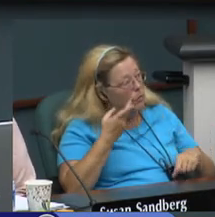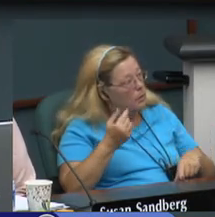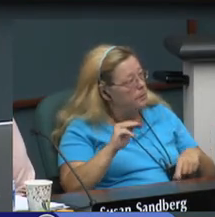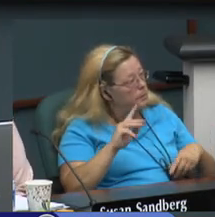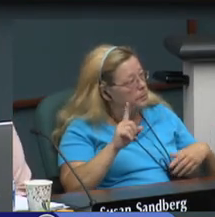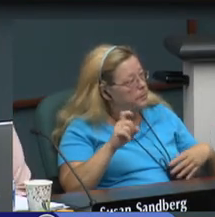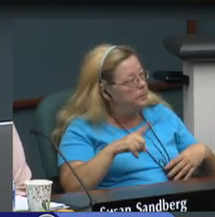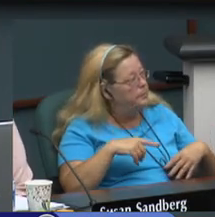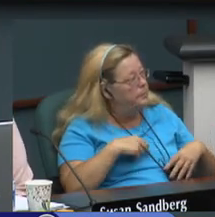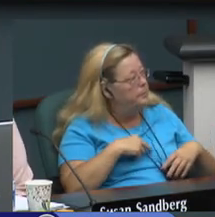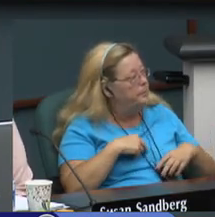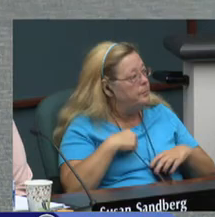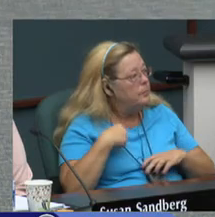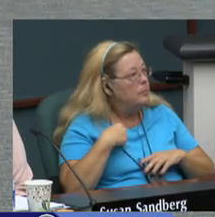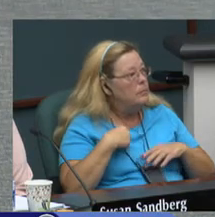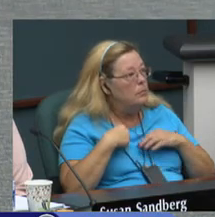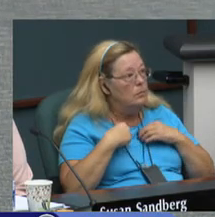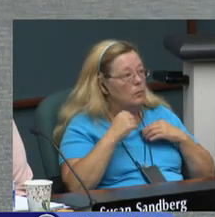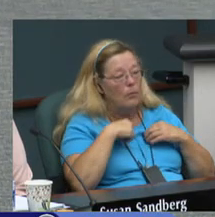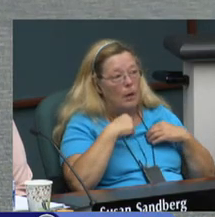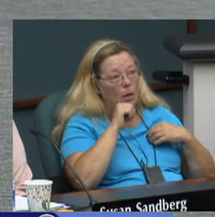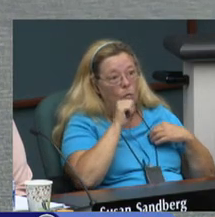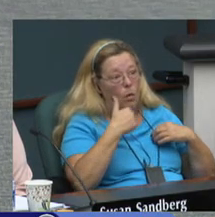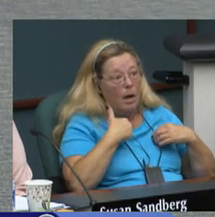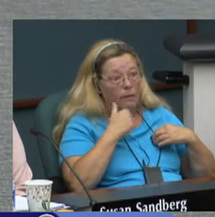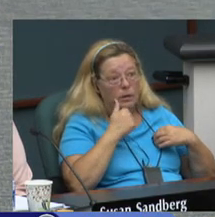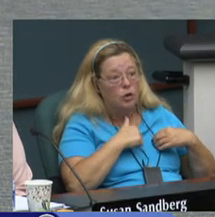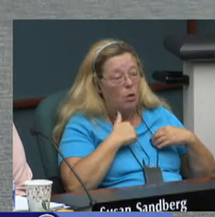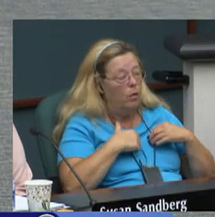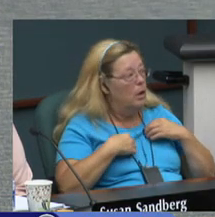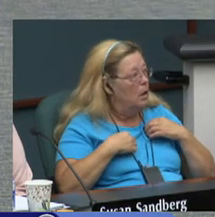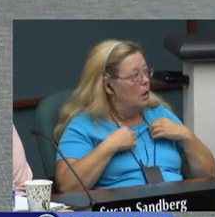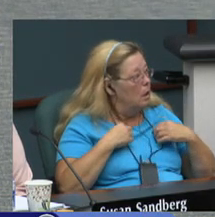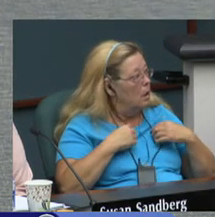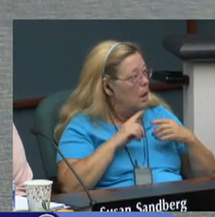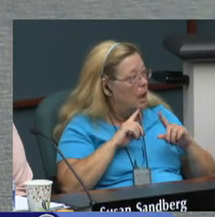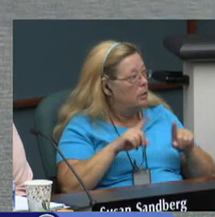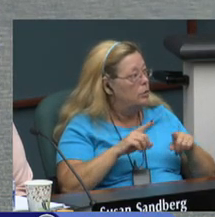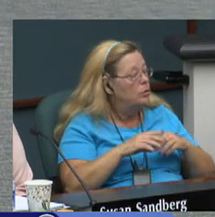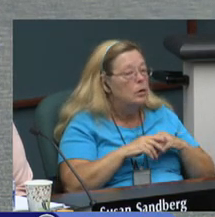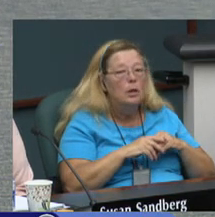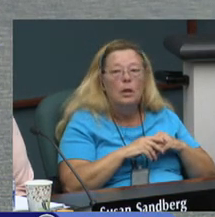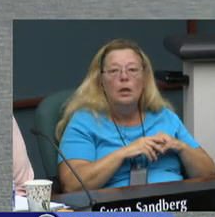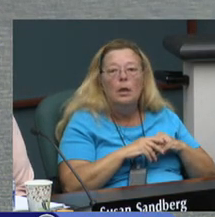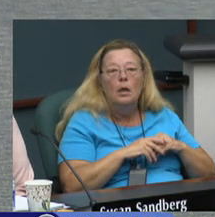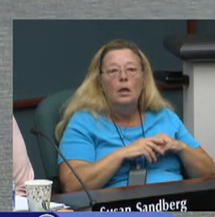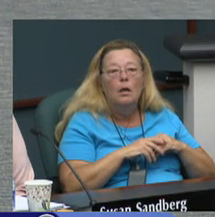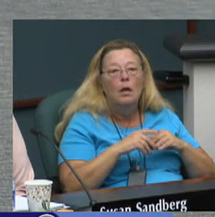thank you I don't have an answer I'm sorry I was gonna follow up on your